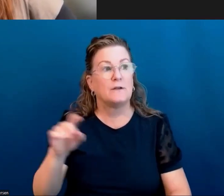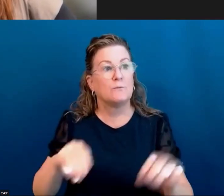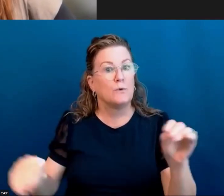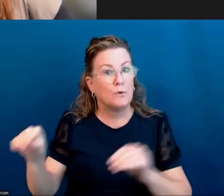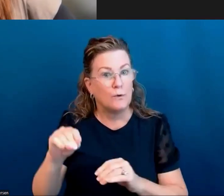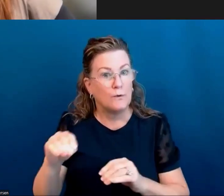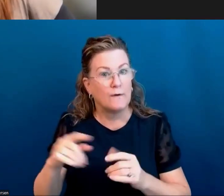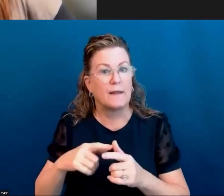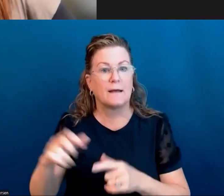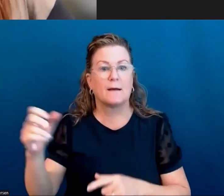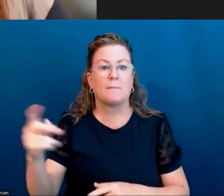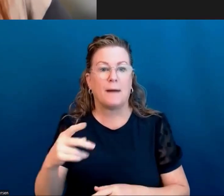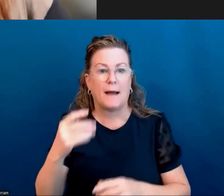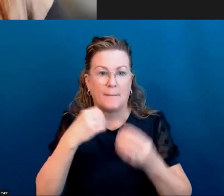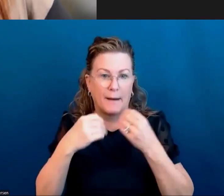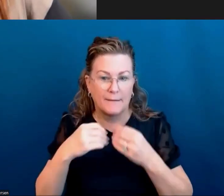come back and take a couple bites, and that's okay.